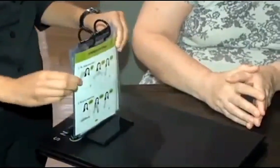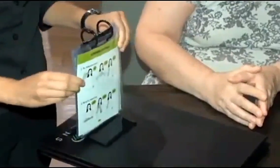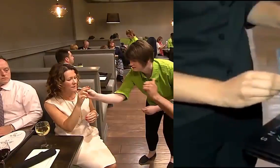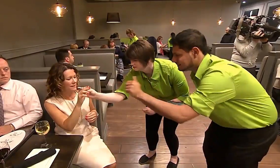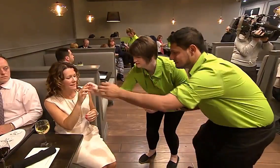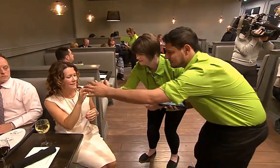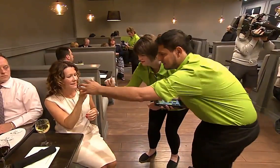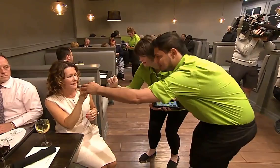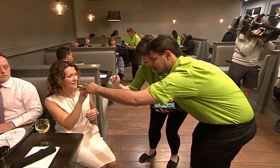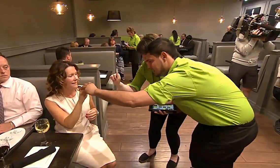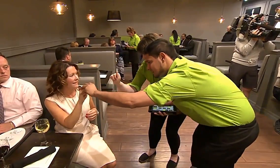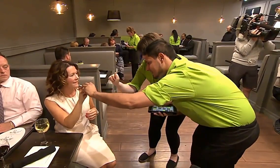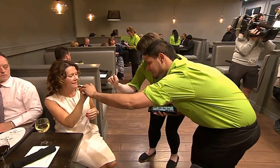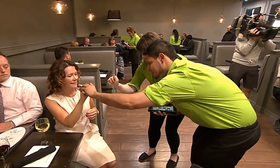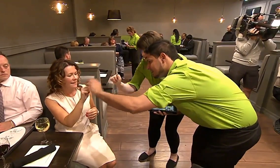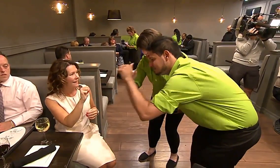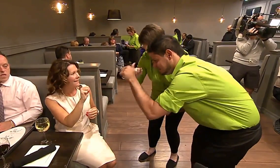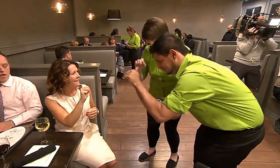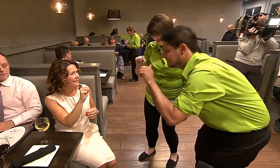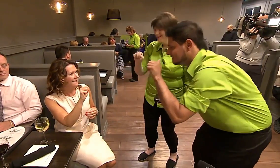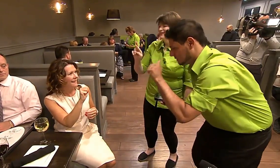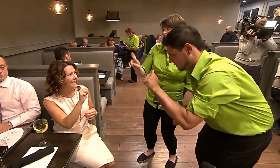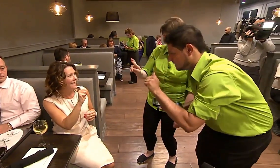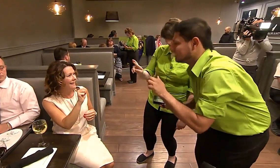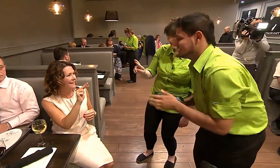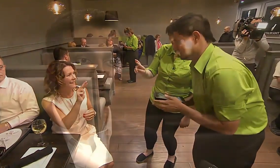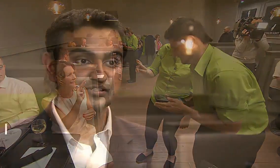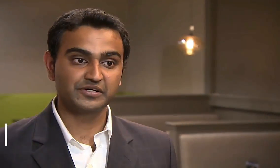Since their opening, Signs Restaurant has been very successful.